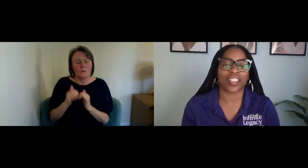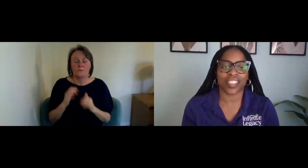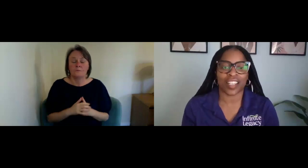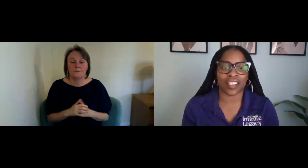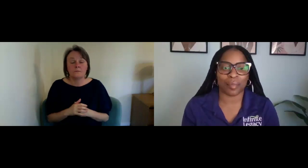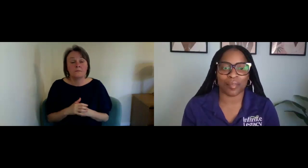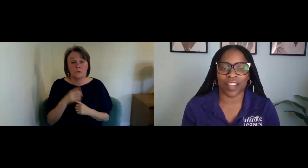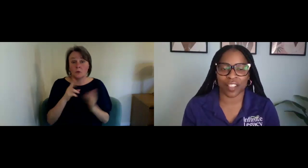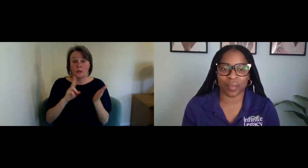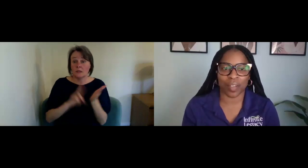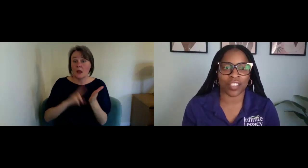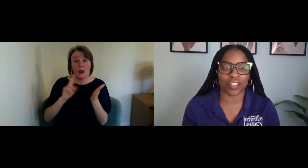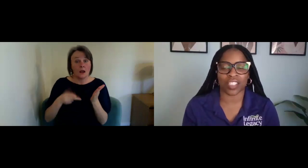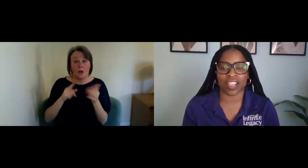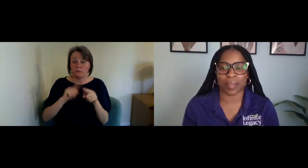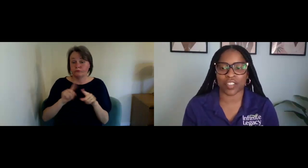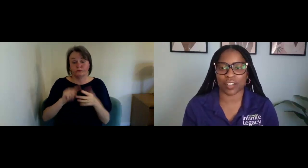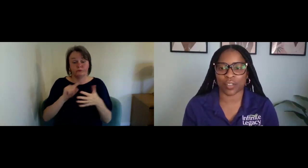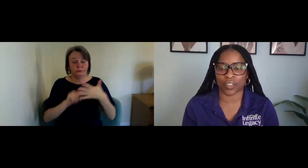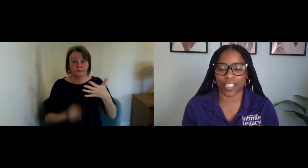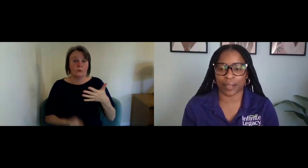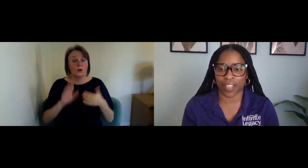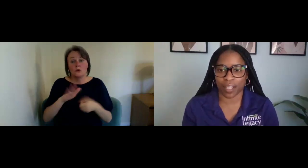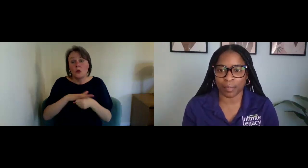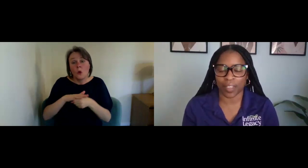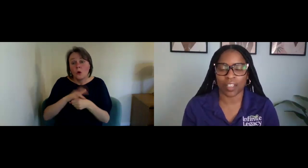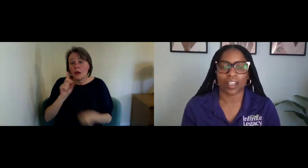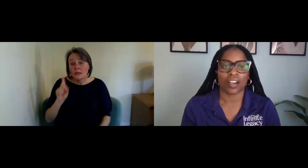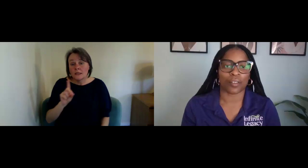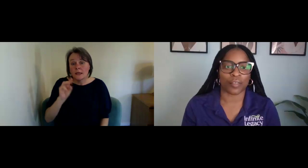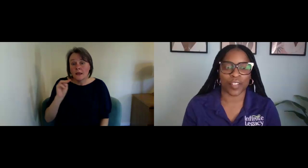You can sign up in various ways, at your local DMV or if you're